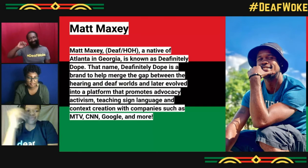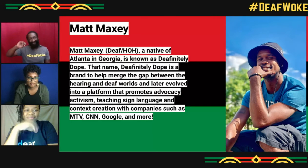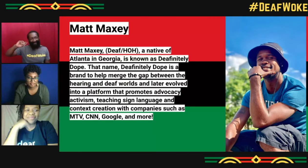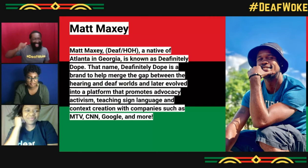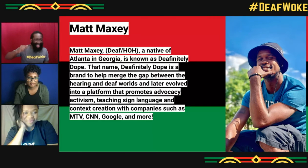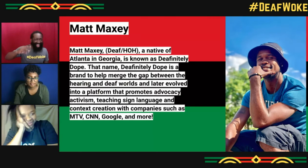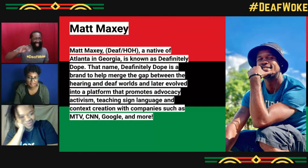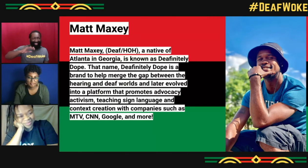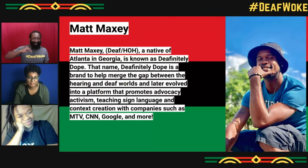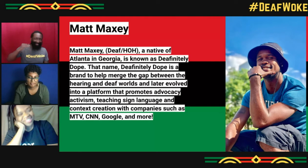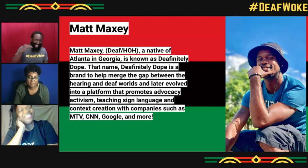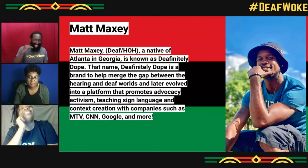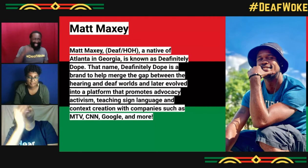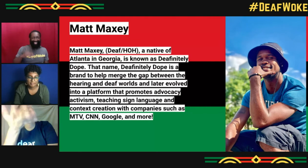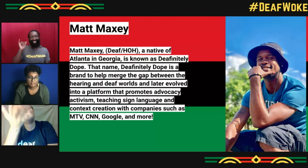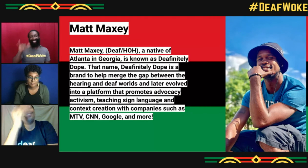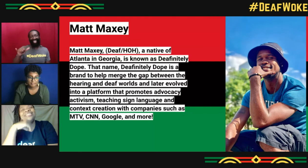That's right, Matt Maxey.